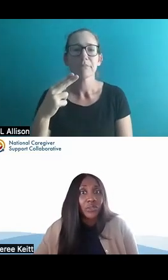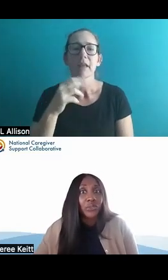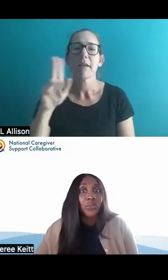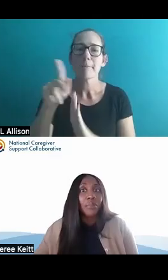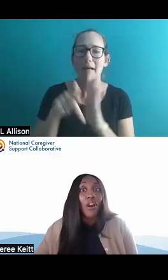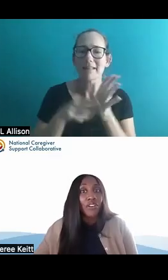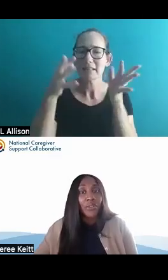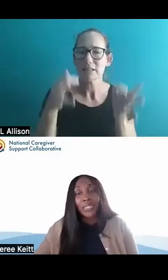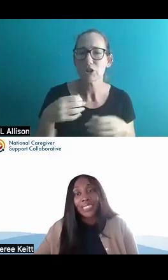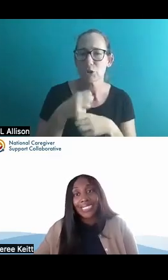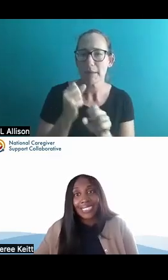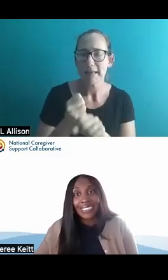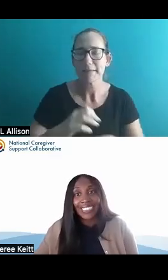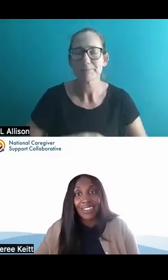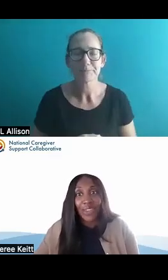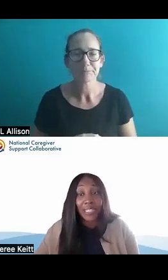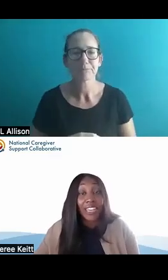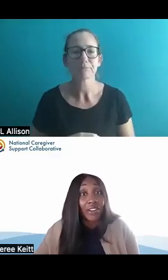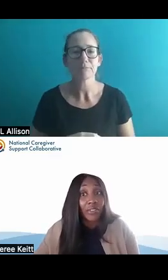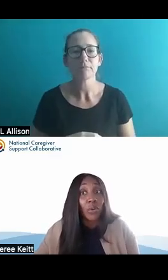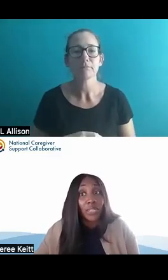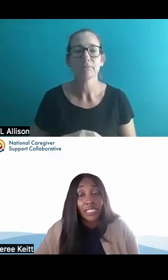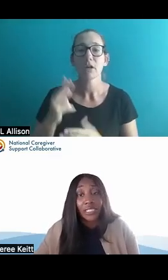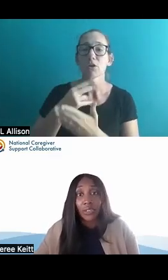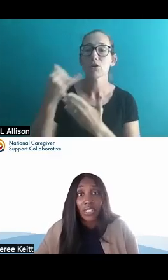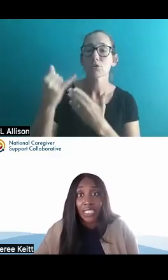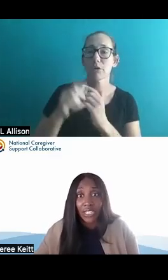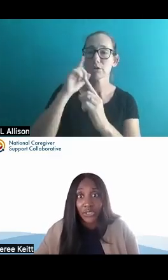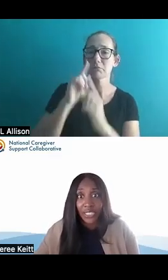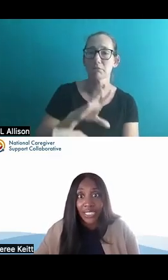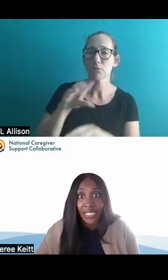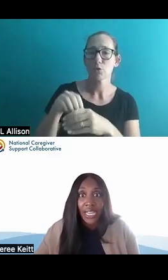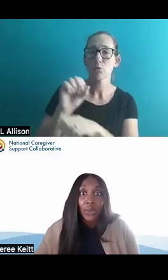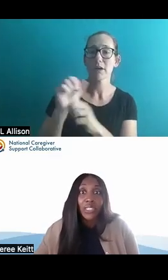include partnering with 10 state family caregiver coalitions across the country. We